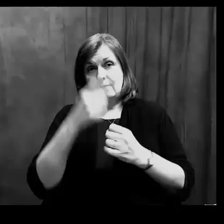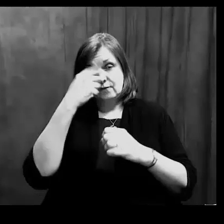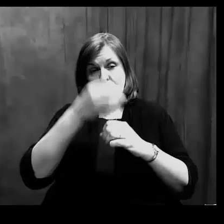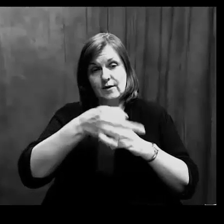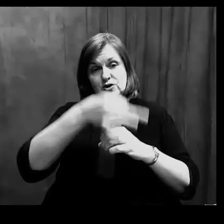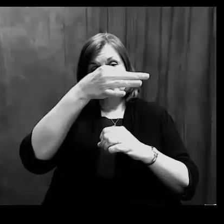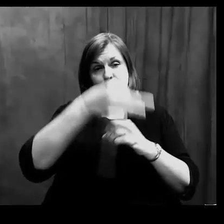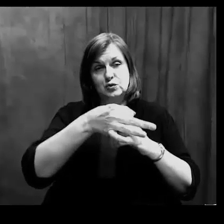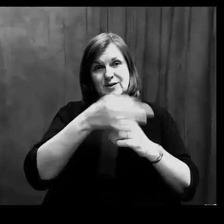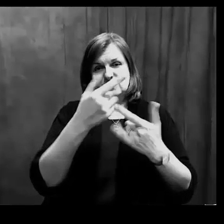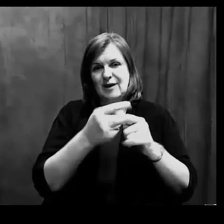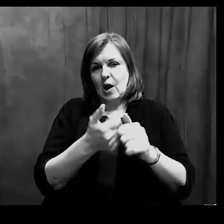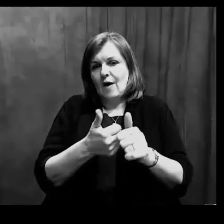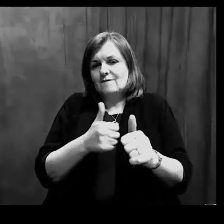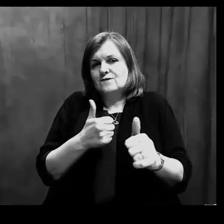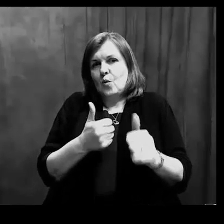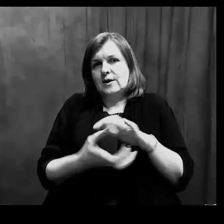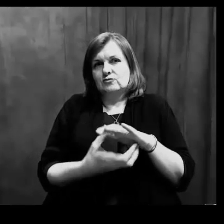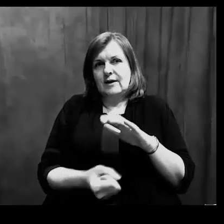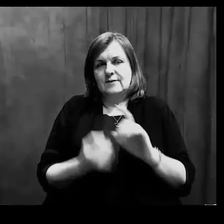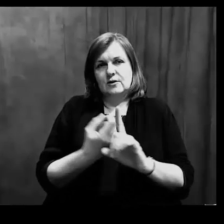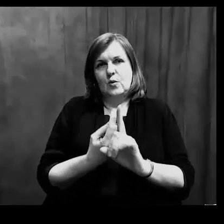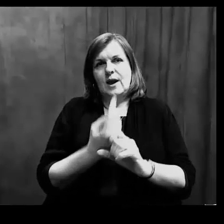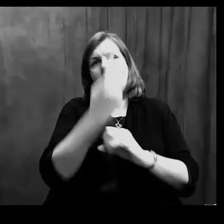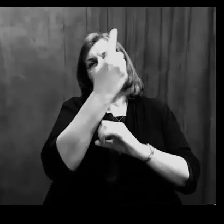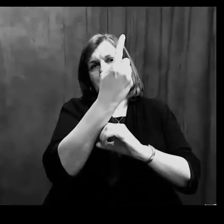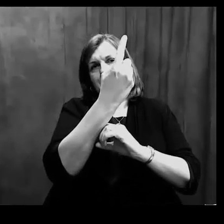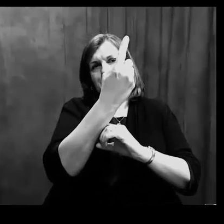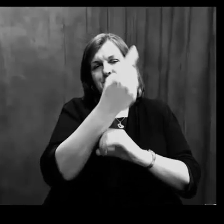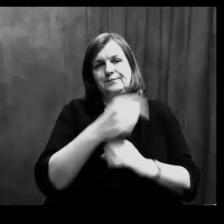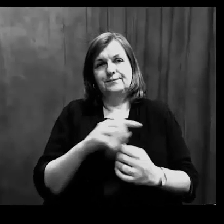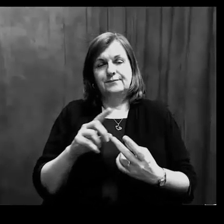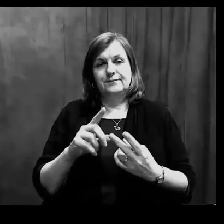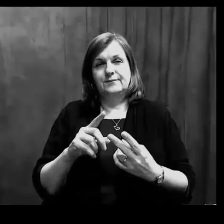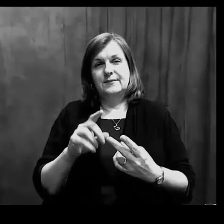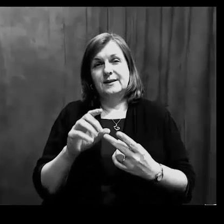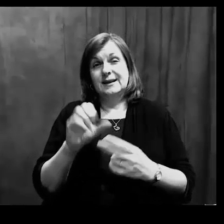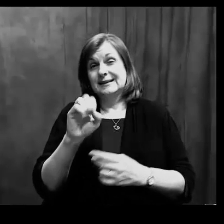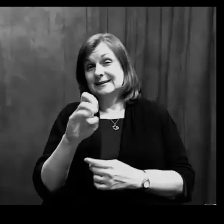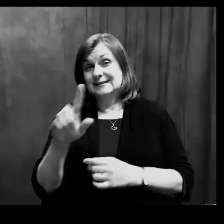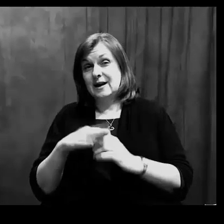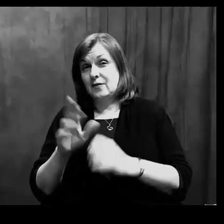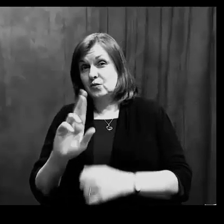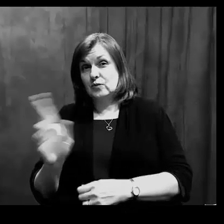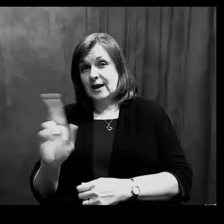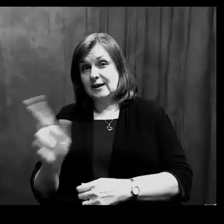where it is trying to grow way from gravity and up and out of the ground. Our seed on the